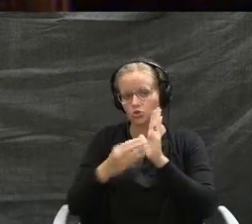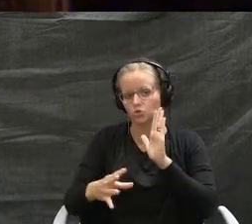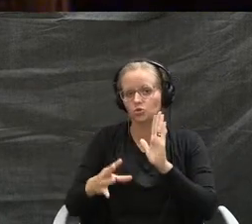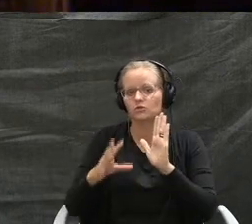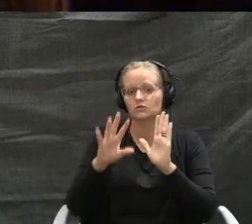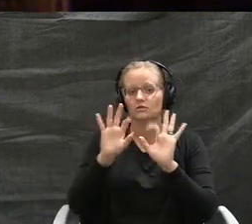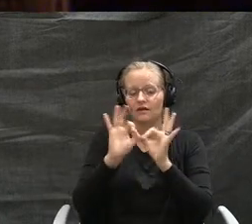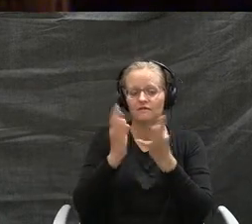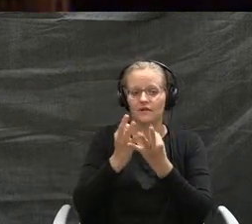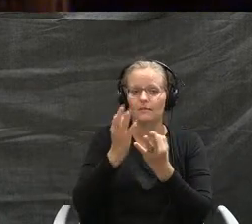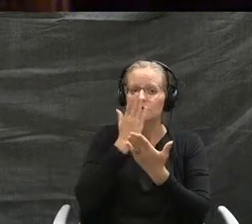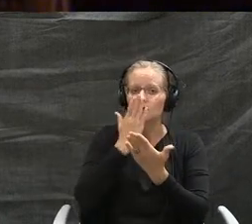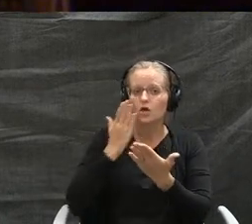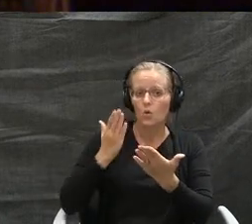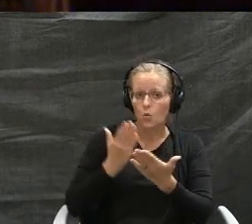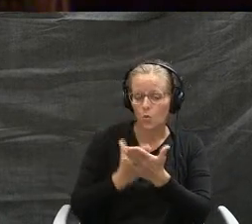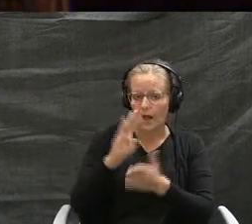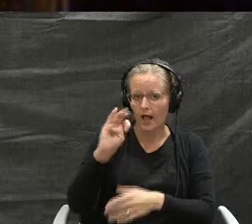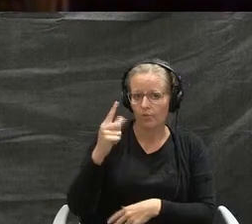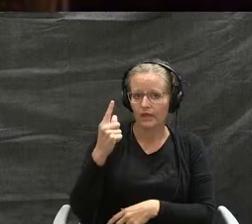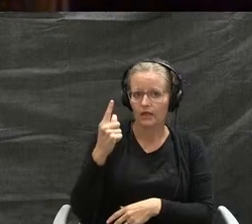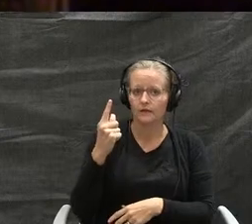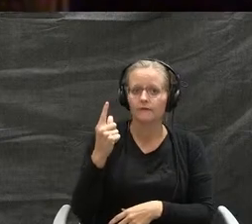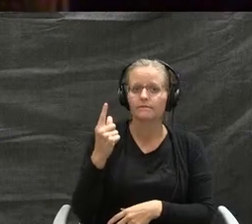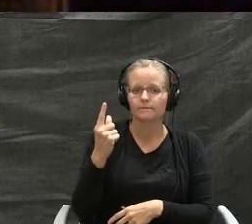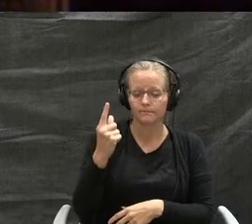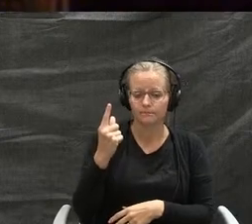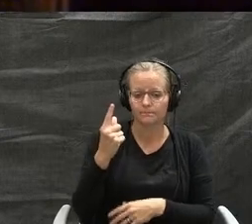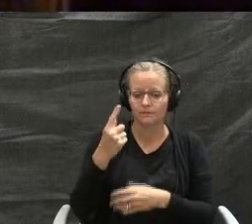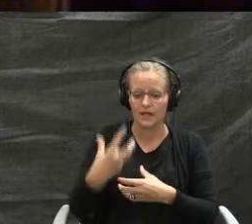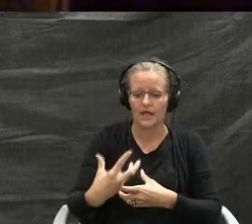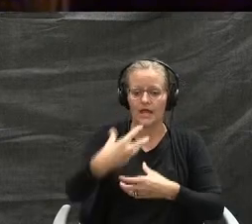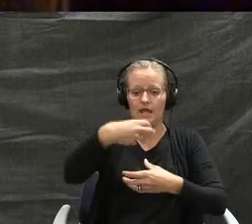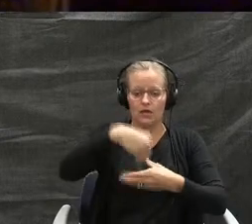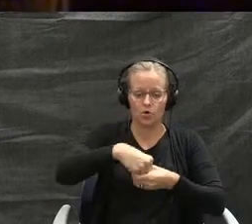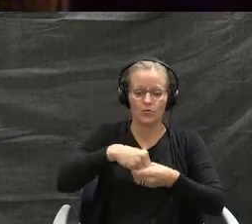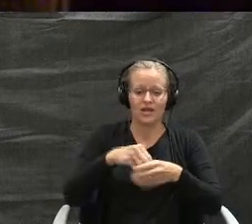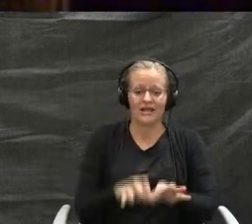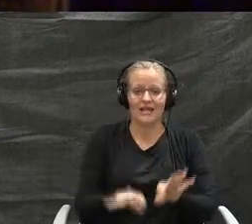Incorporated key recommendations from the mental Health Advisory Committee.